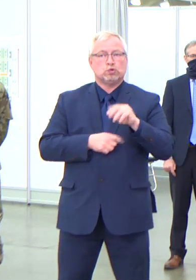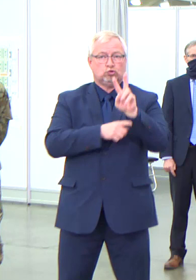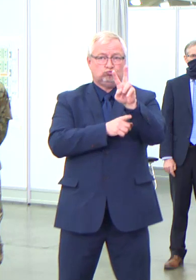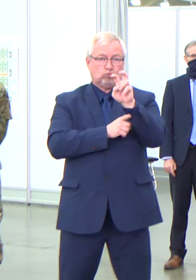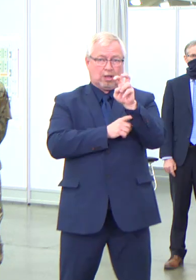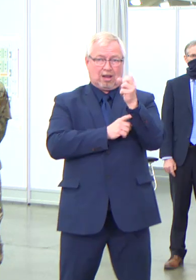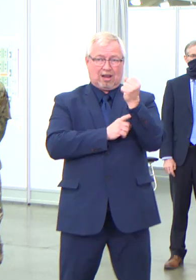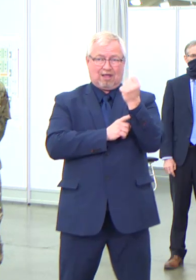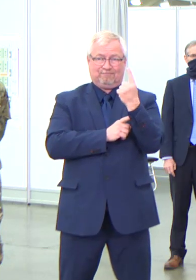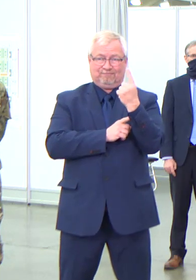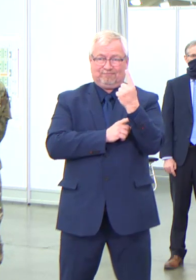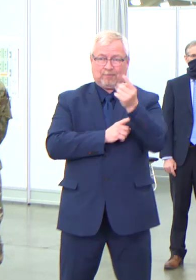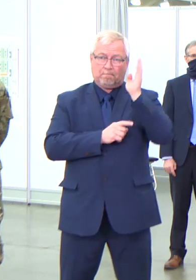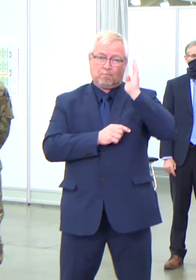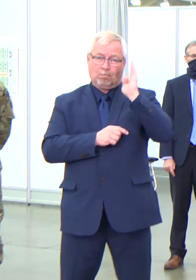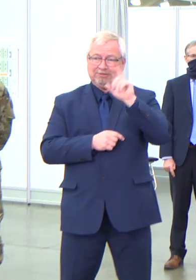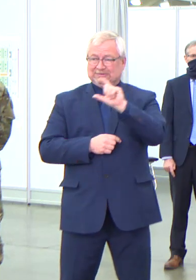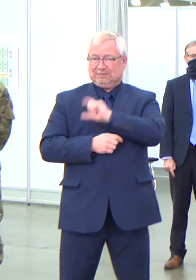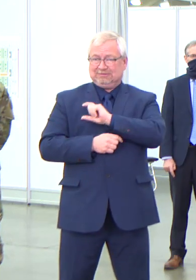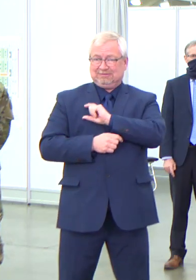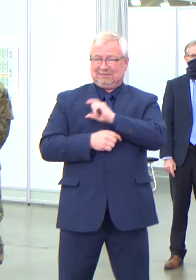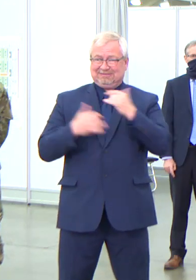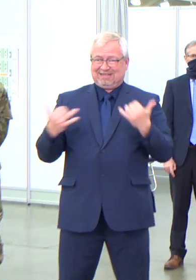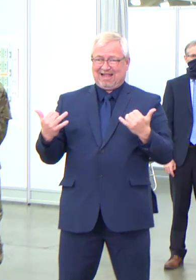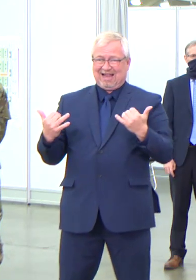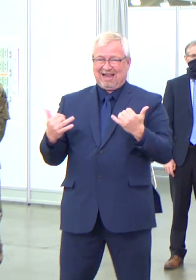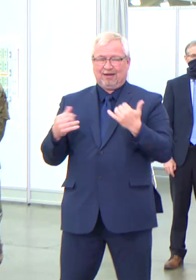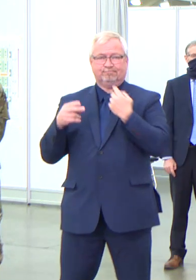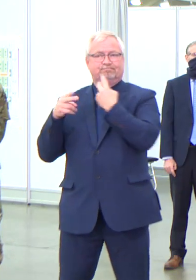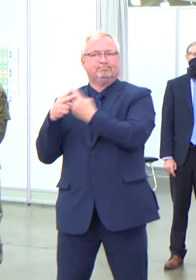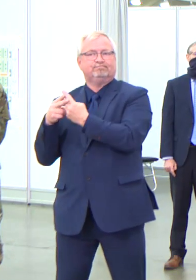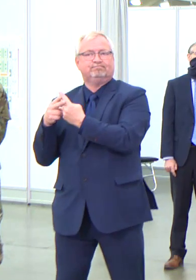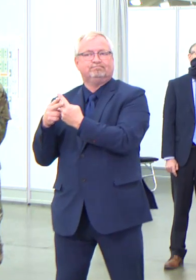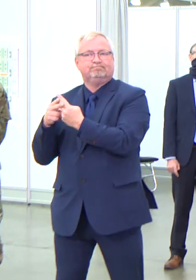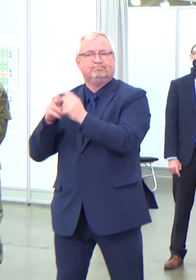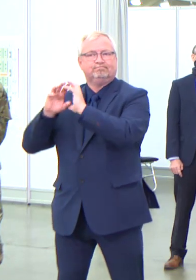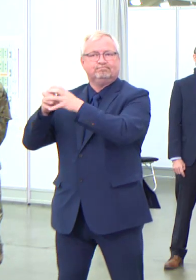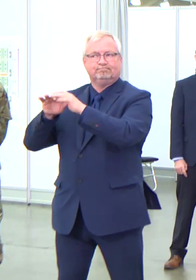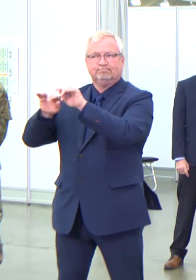the Baltimore City police force and 211BPD officers currently in quarantine, Maryland State Police